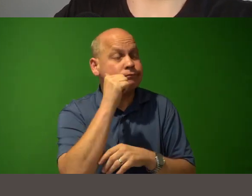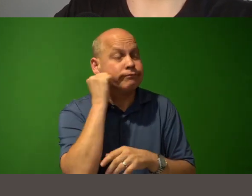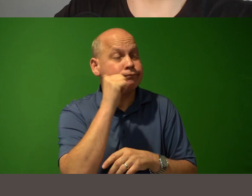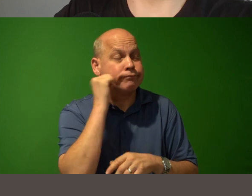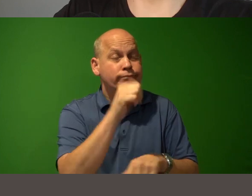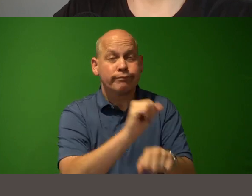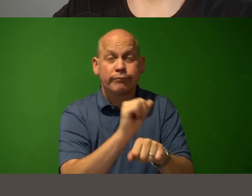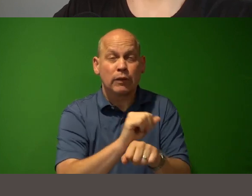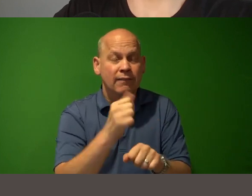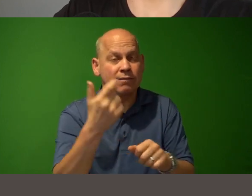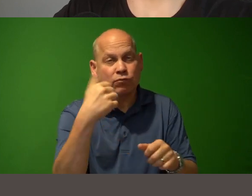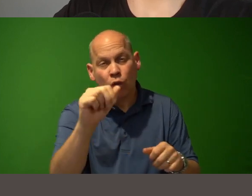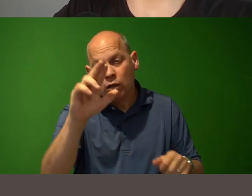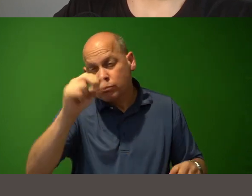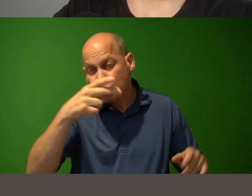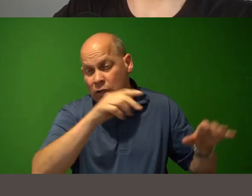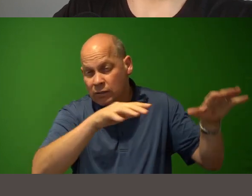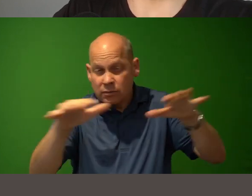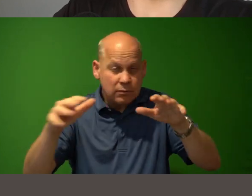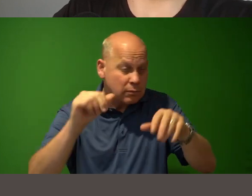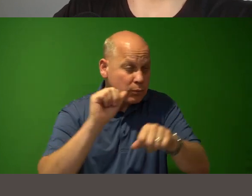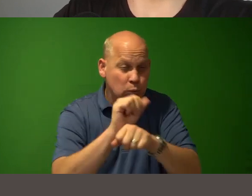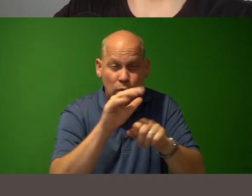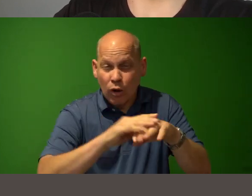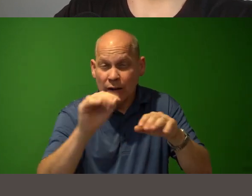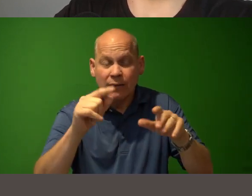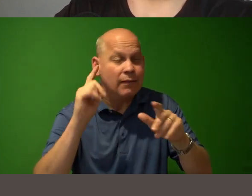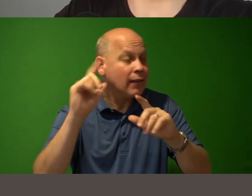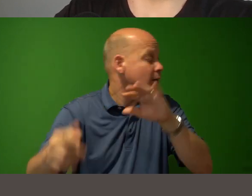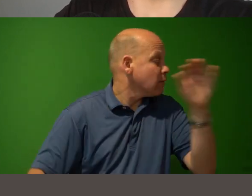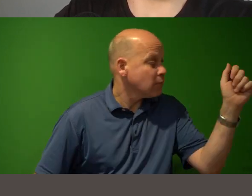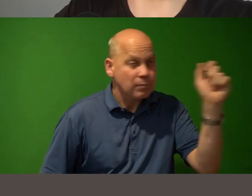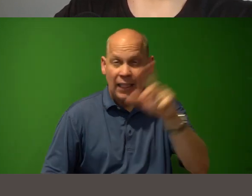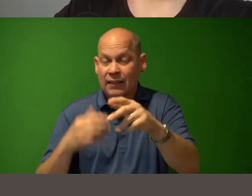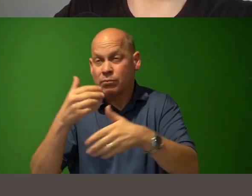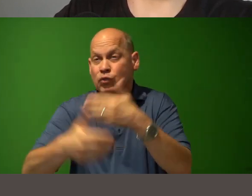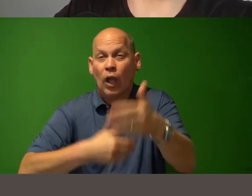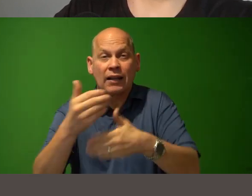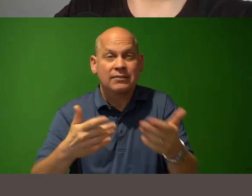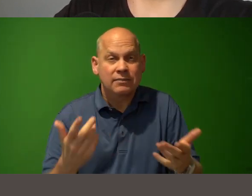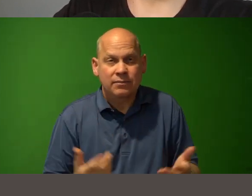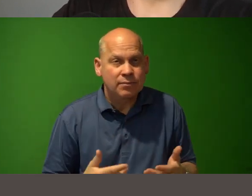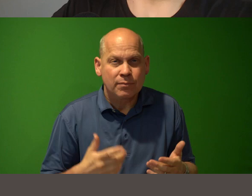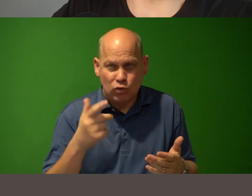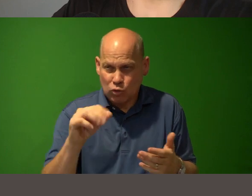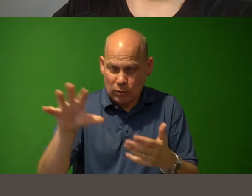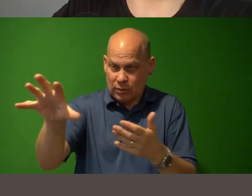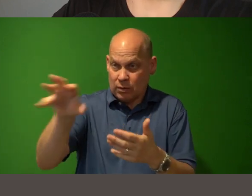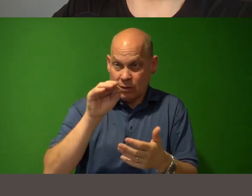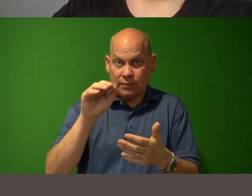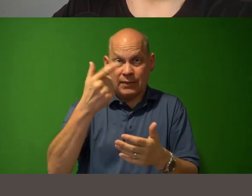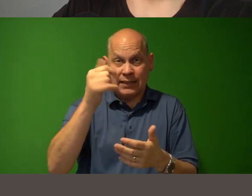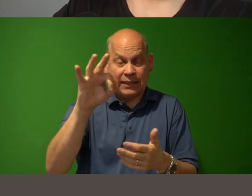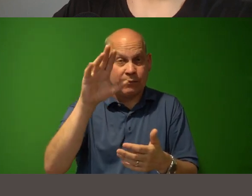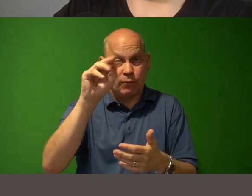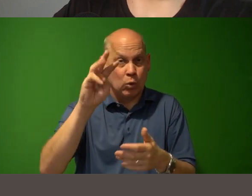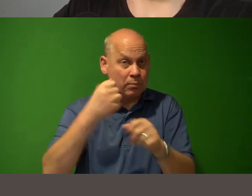the branch of path, work on it and then commit later in the process of getting ready for commit. You can just copy the git flow, make a diagram out of it.